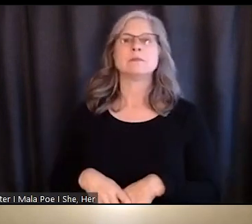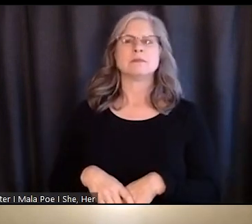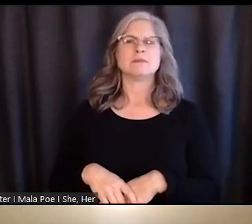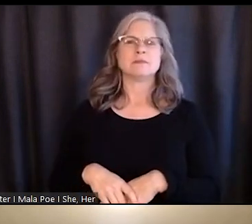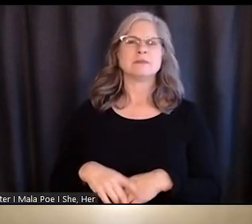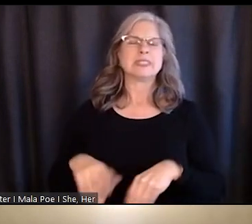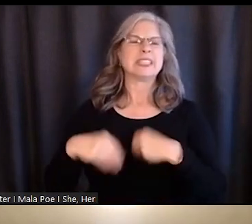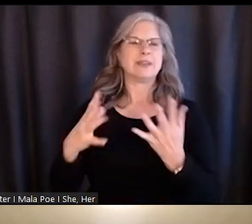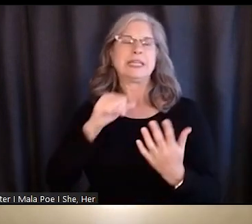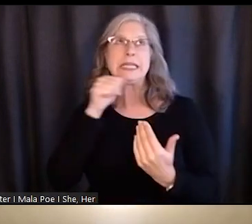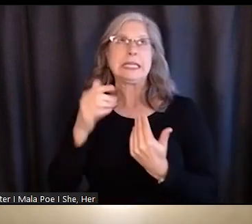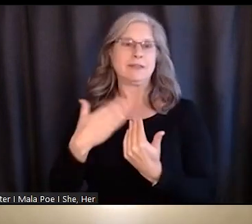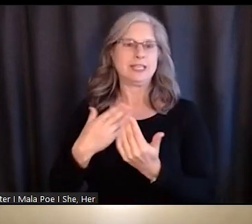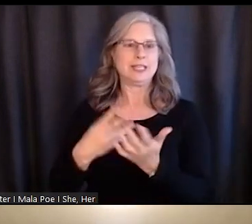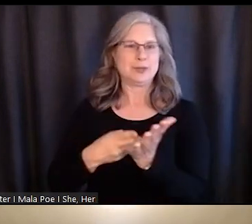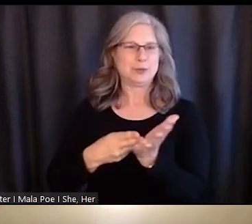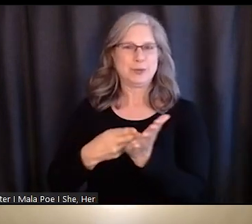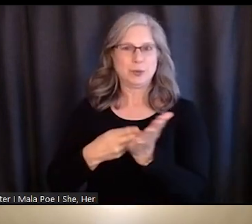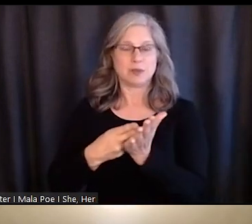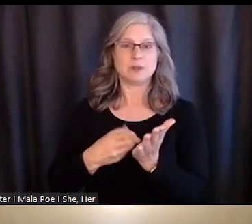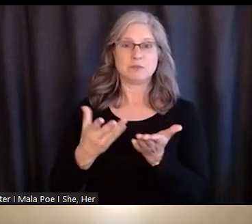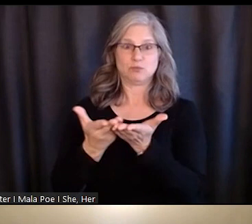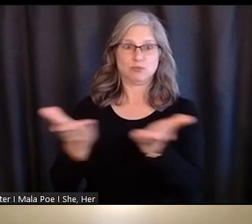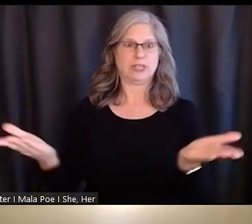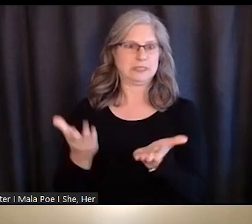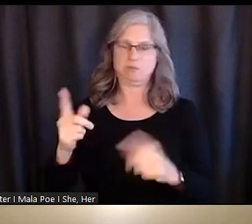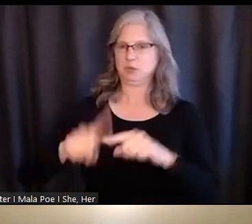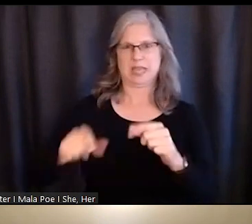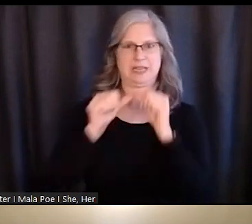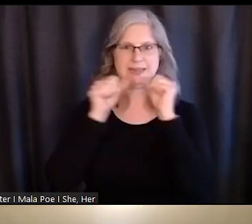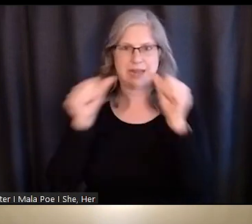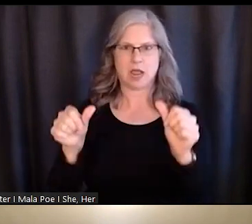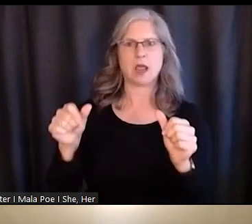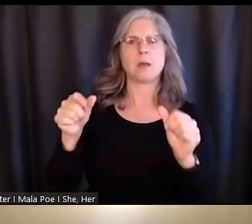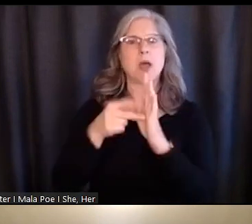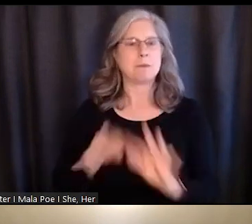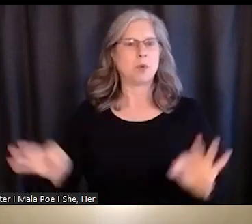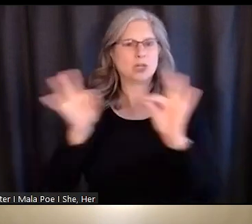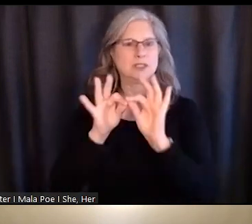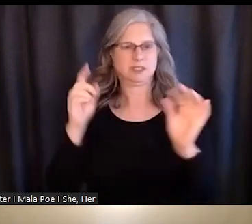So their presence is undeniable, but their importance is often downplayed. And I don't mean this intentionally.